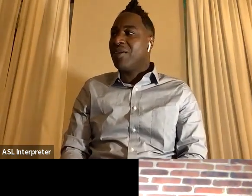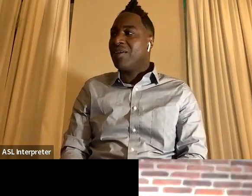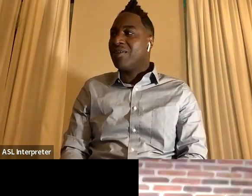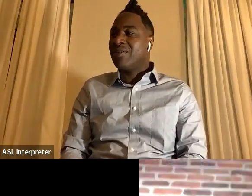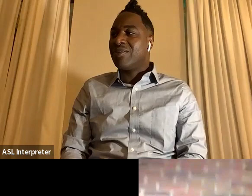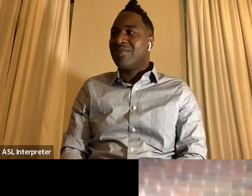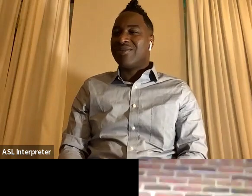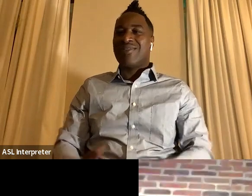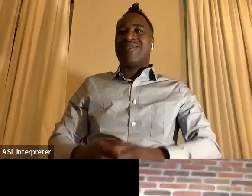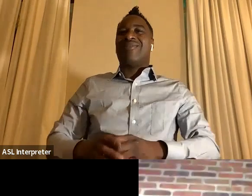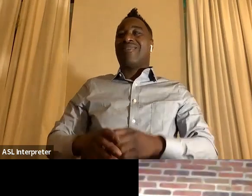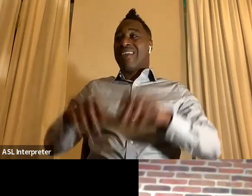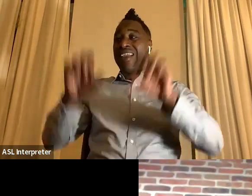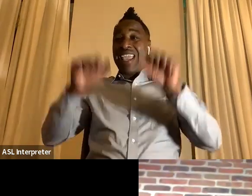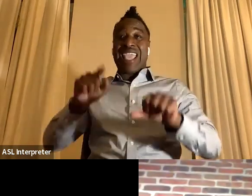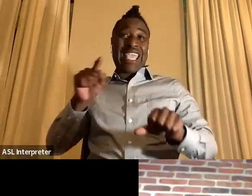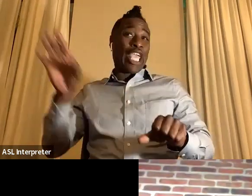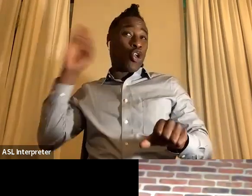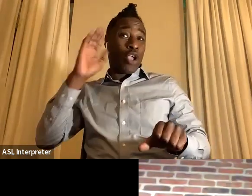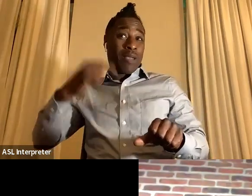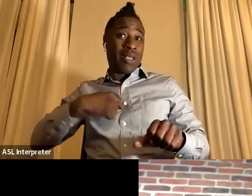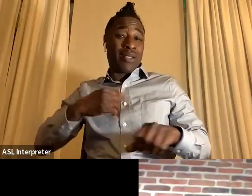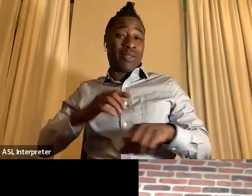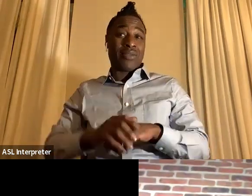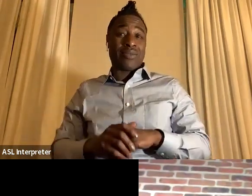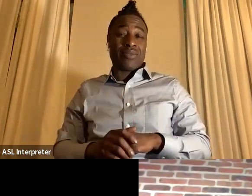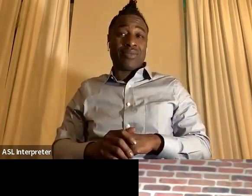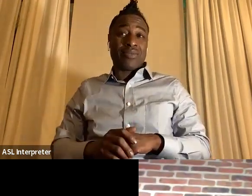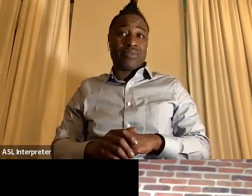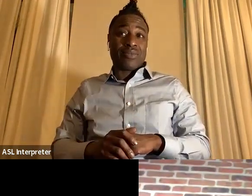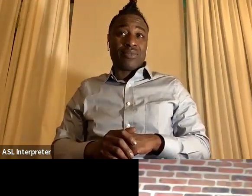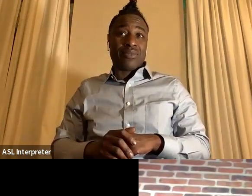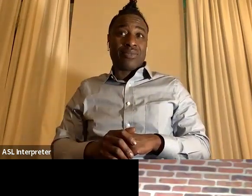Can you guys hear me? Mm mm.